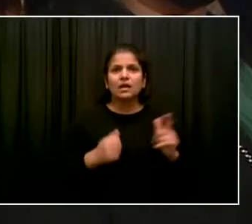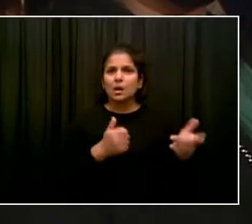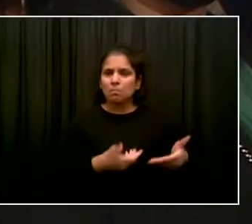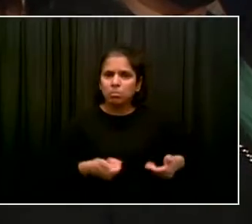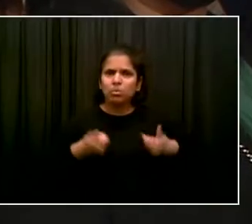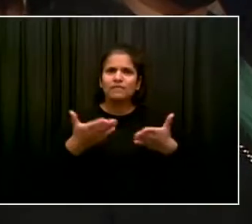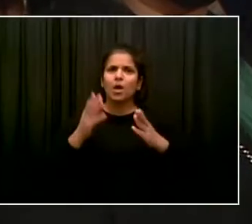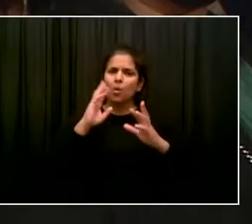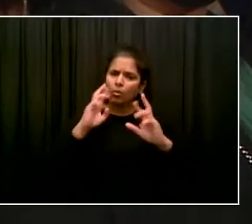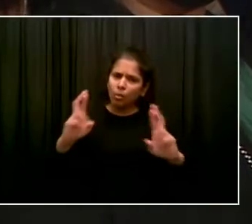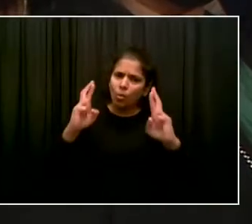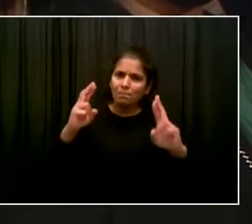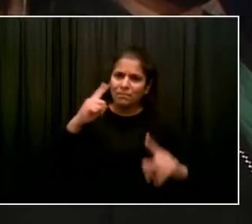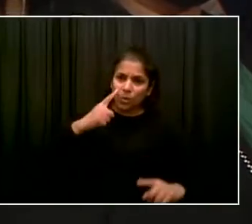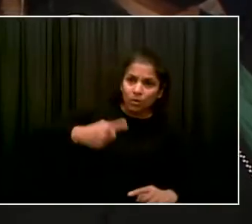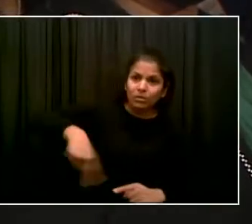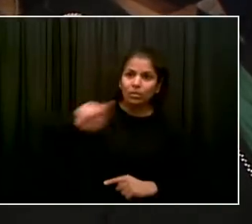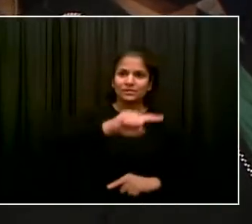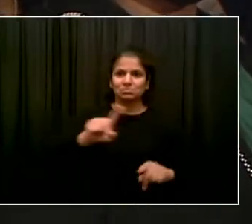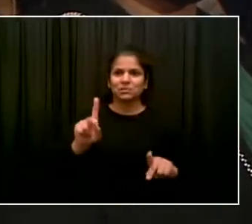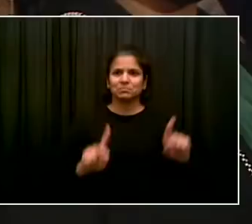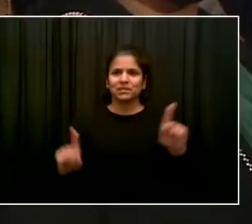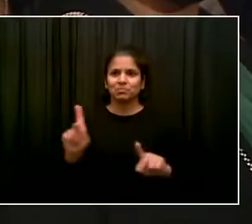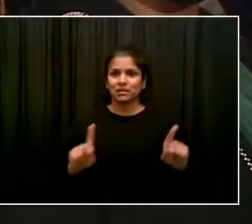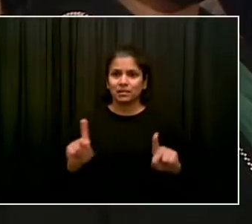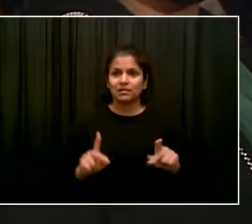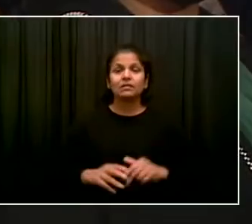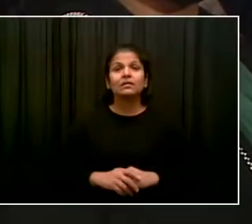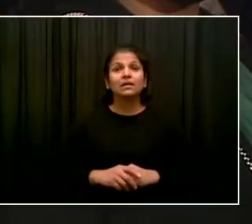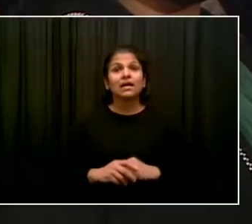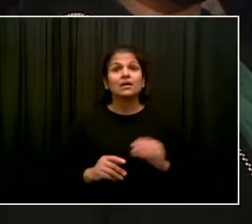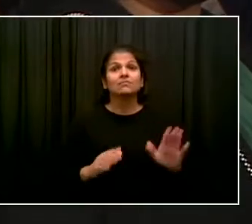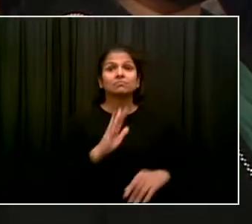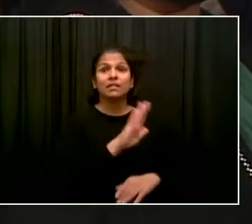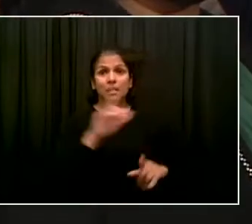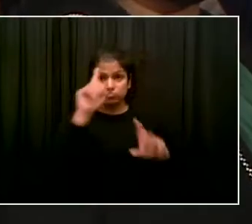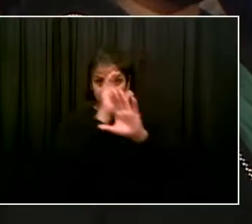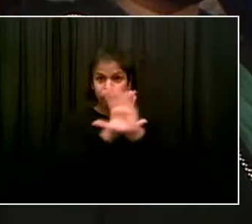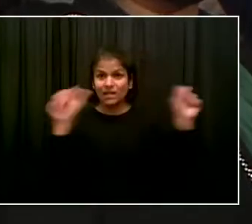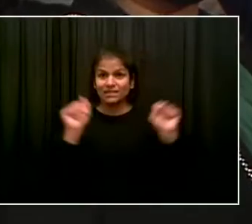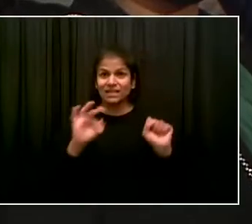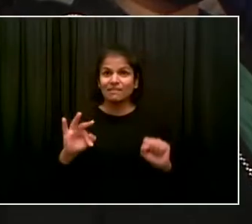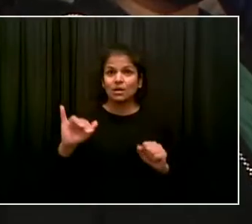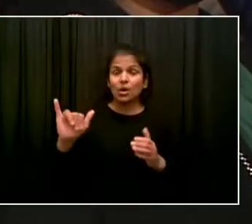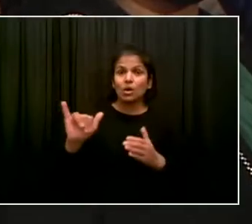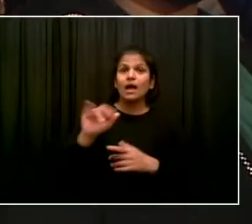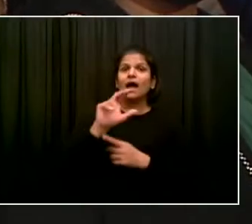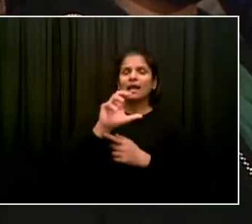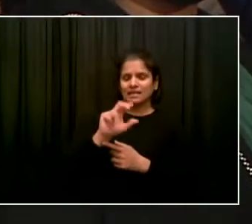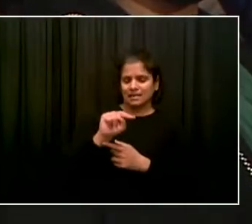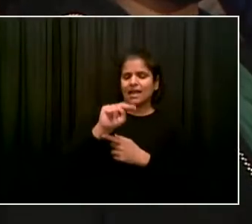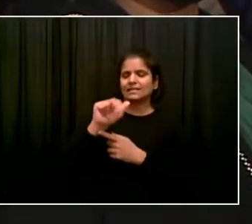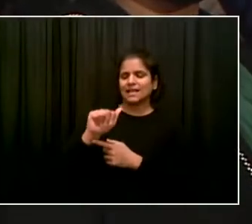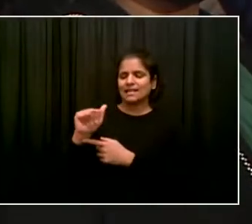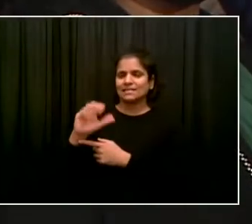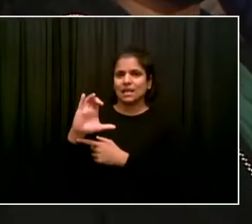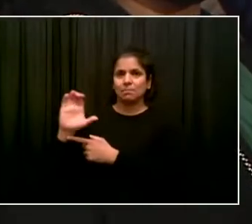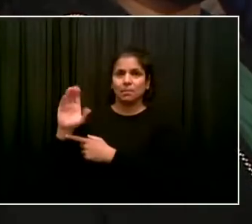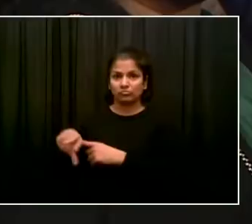STRONG AND BOLD. ONE THAT HOLDS